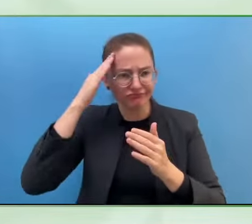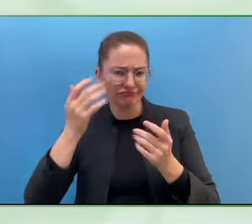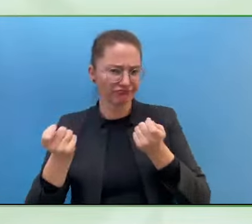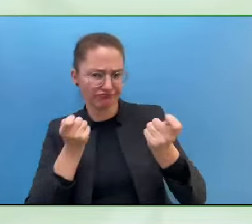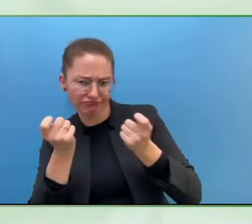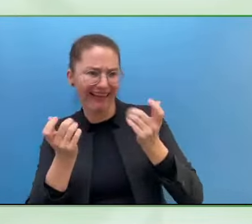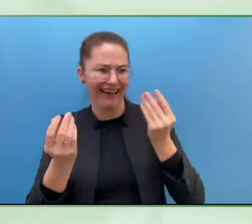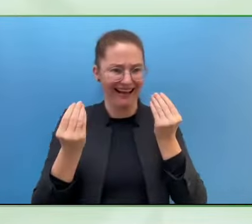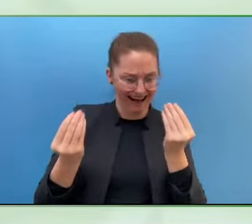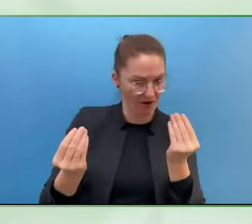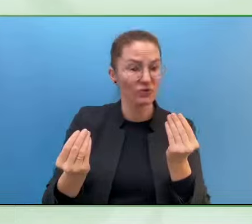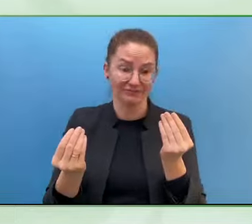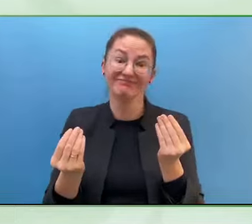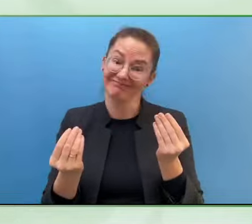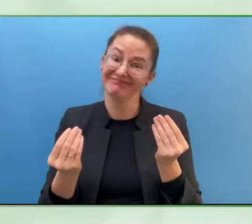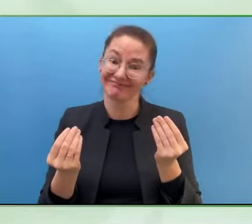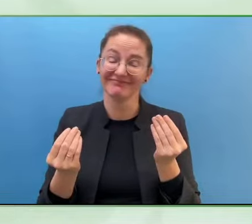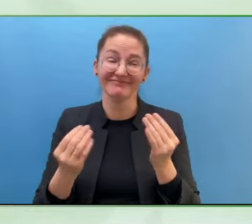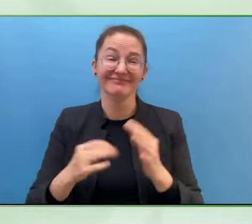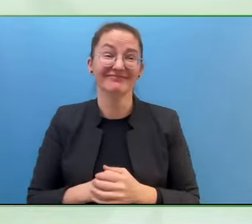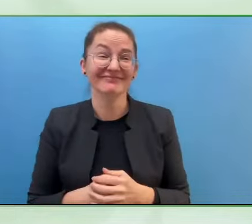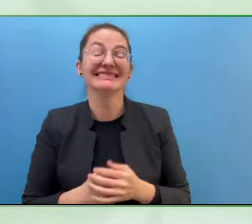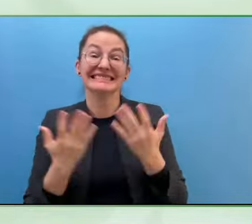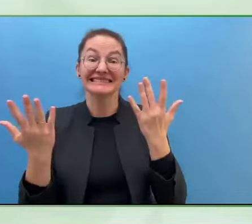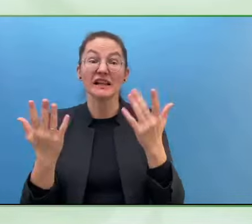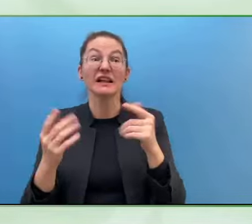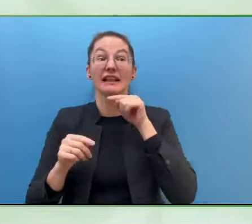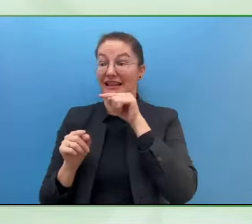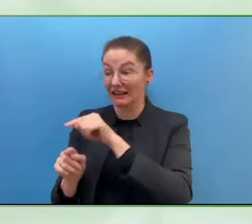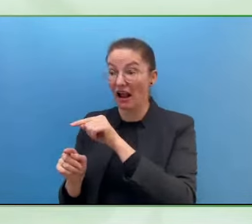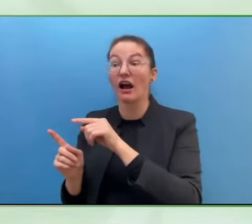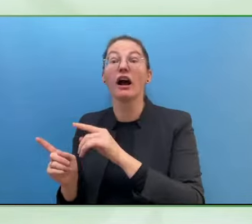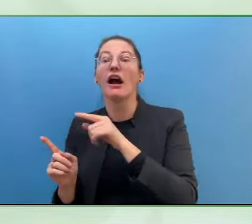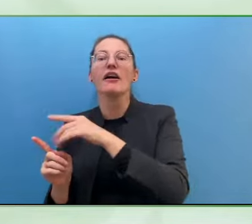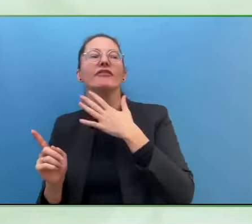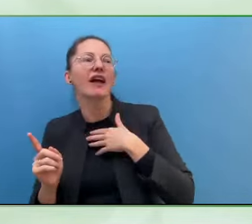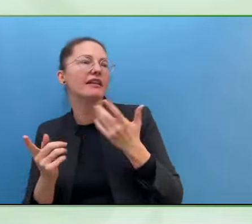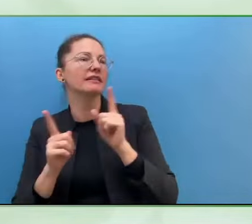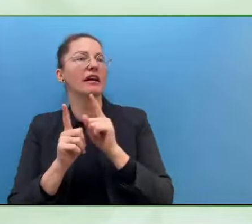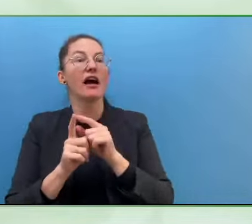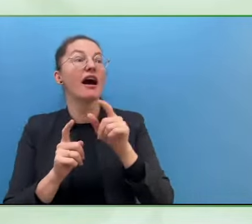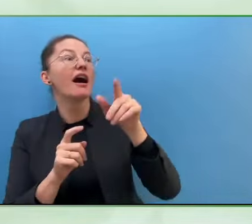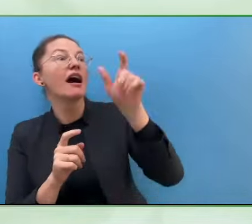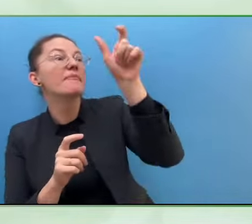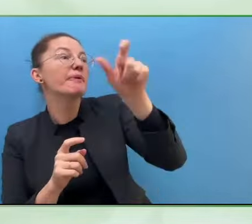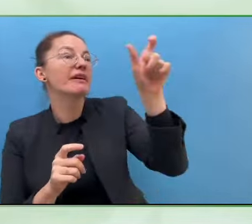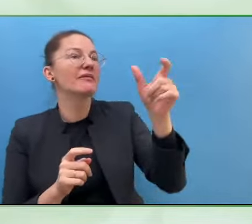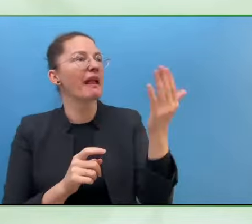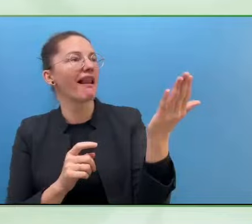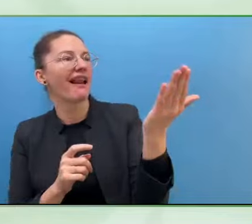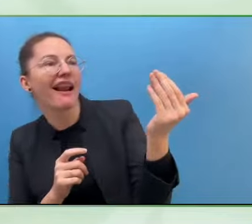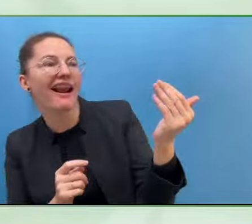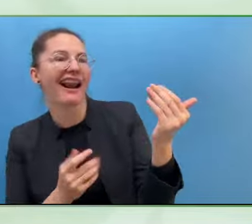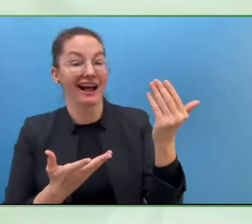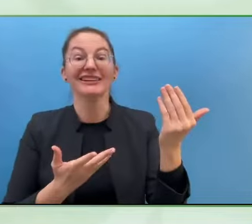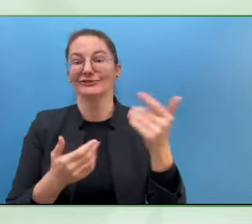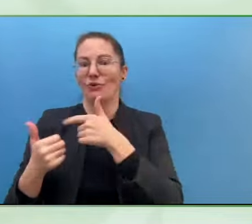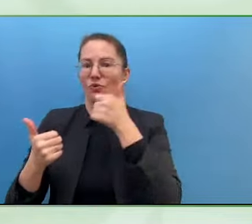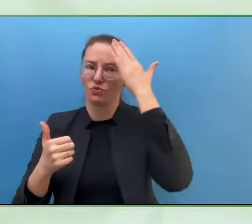people who want to apply for our jobs, we do not make great jobs for disabled people,